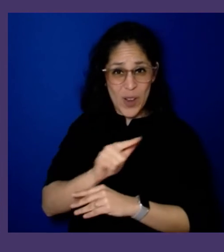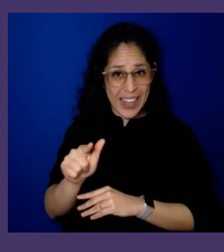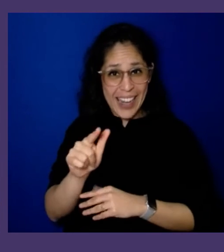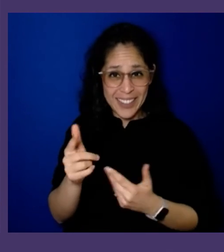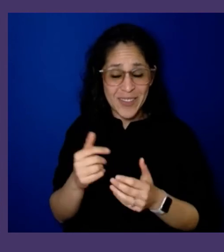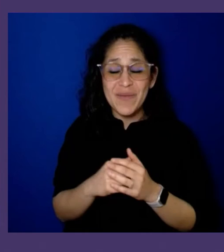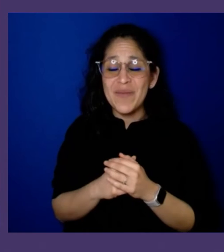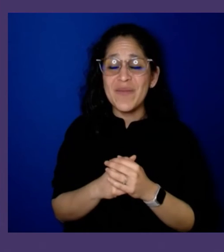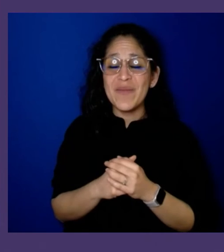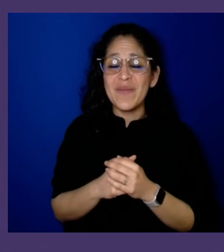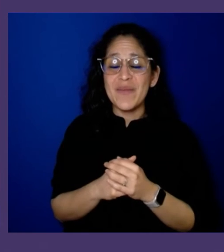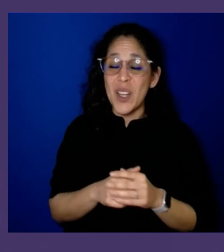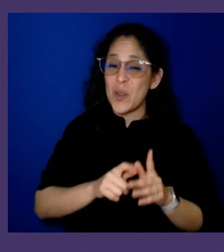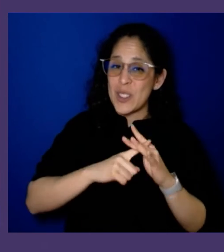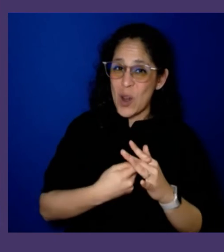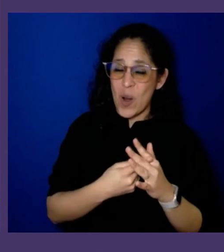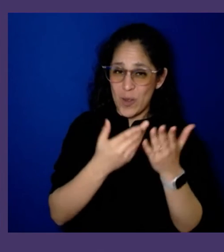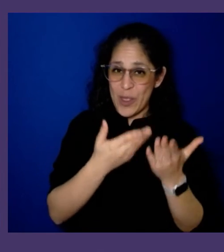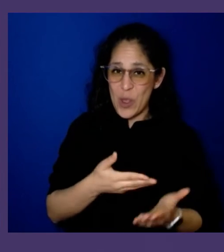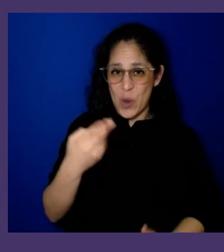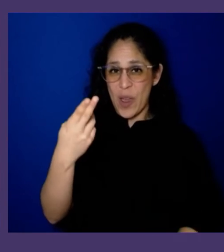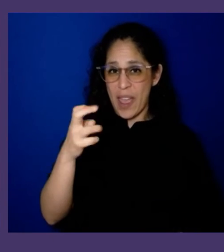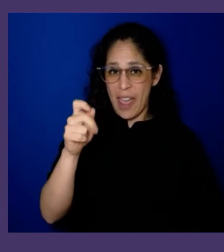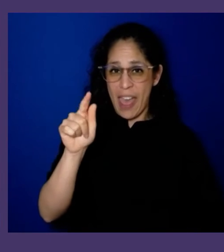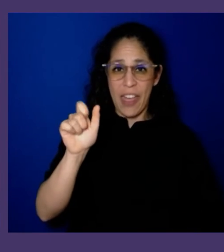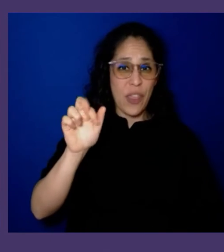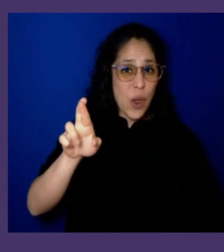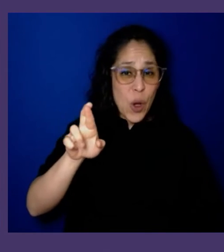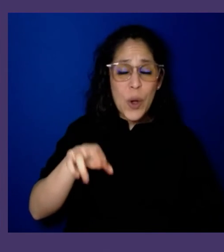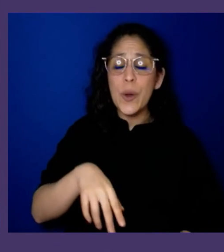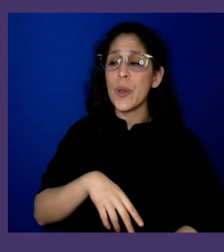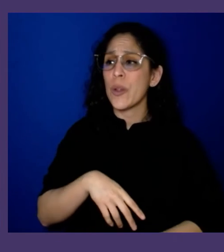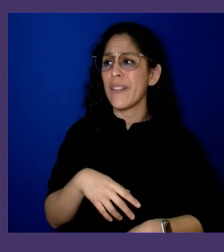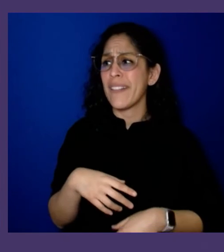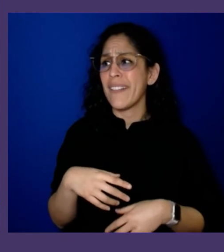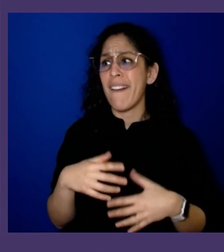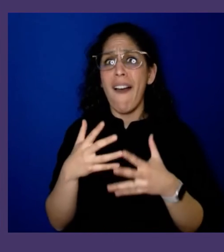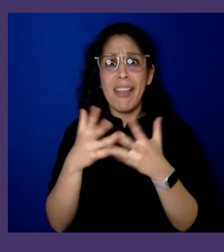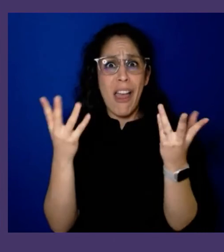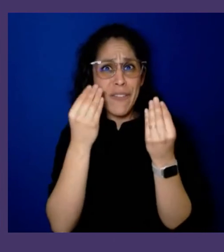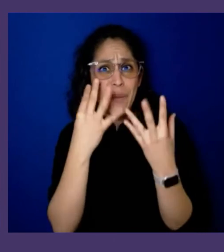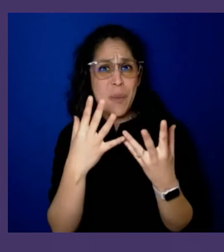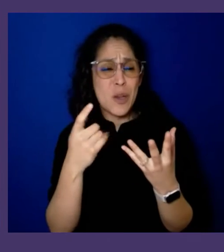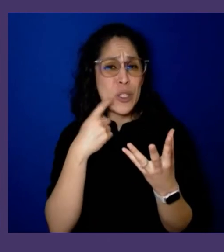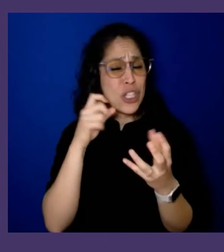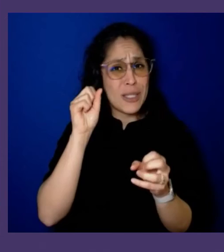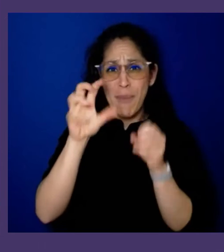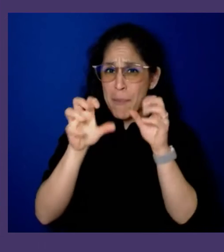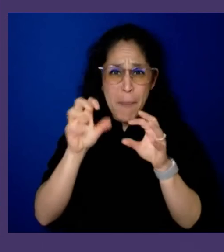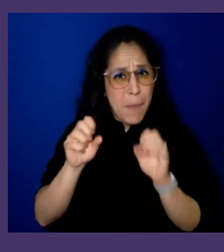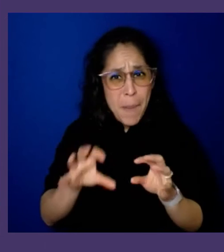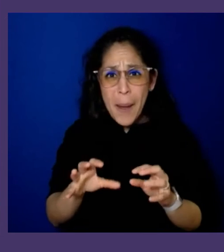We'll start with you, Heather. Because there was a lot of information we just kind of just threw at everyone, and just expected everyone would understand.